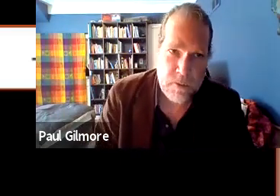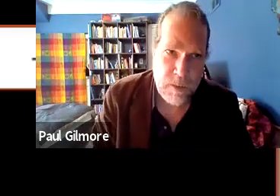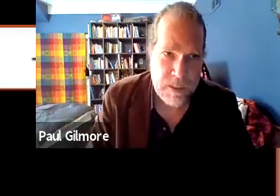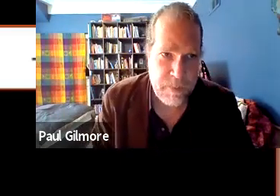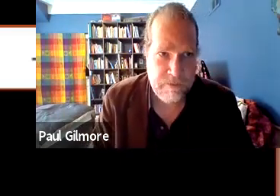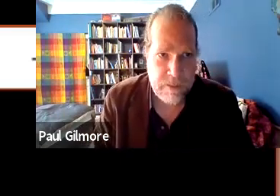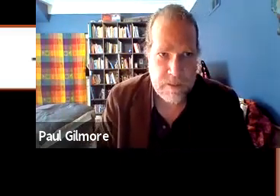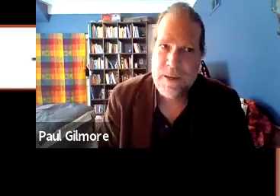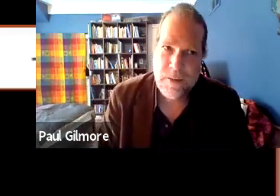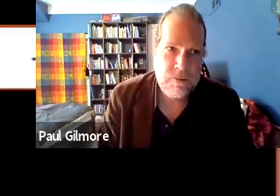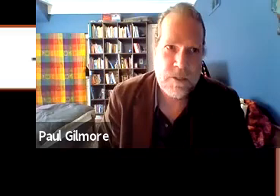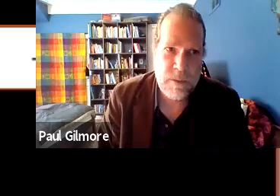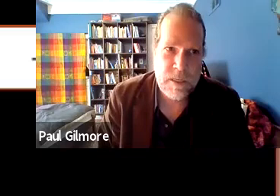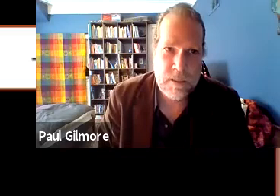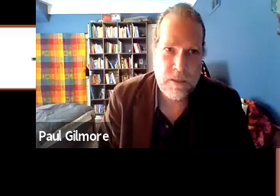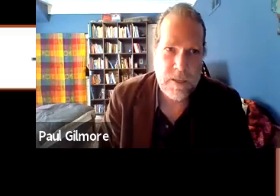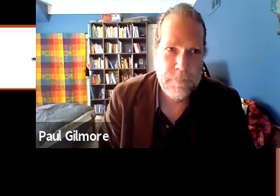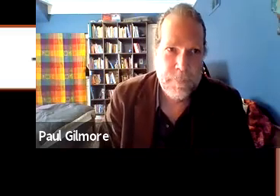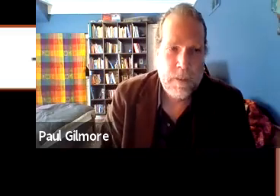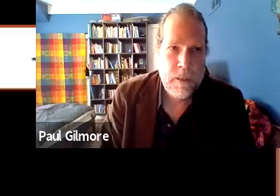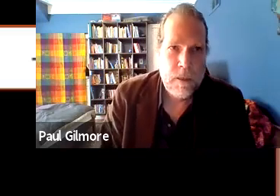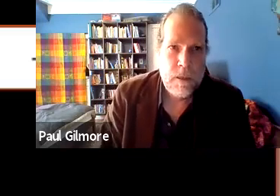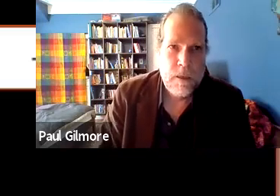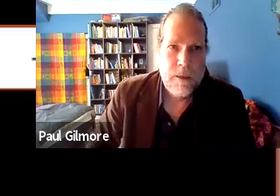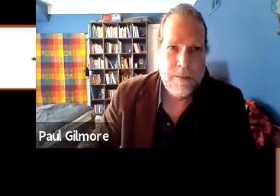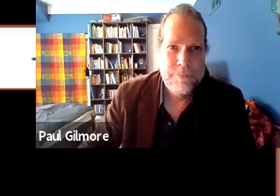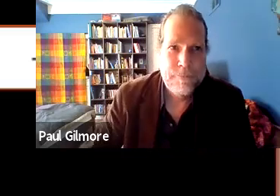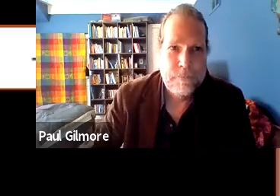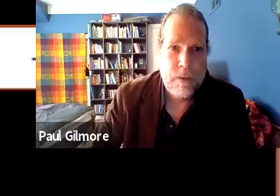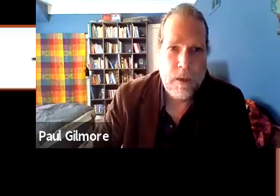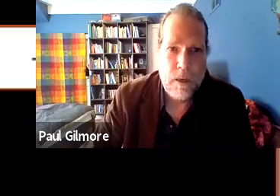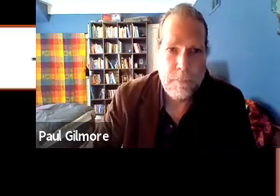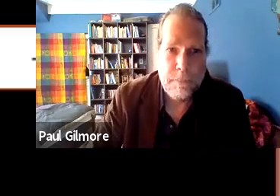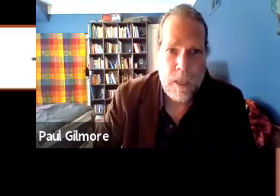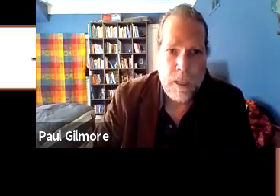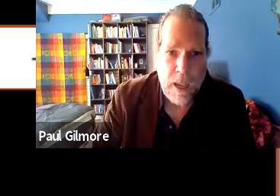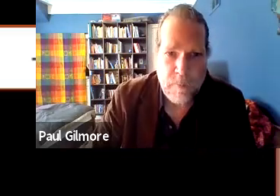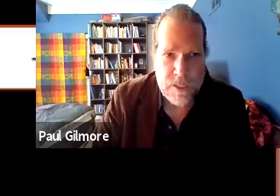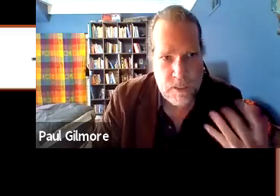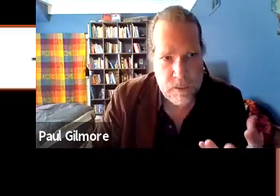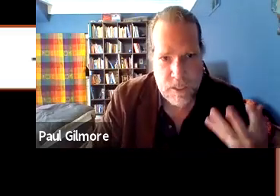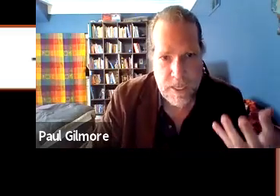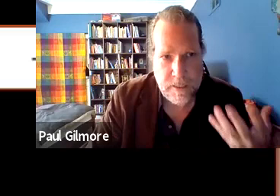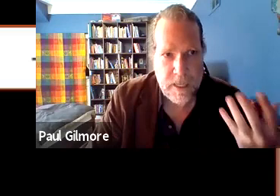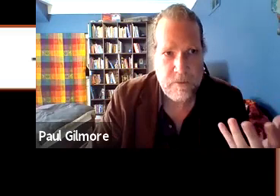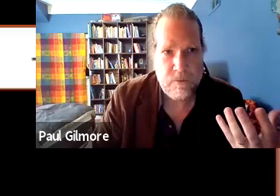hour plus benefits, I'll do just about anything. And we see this again, and again,